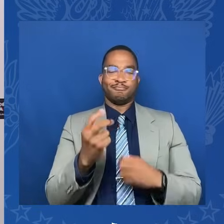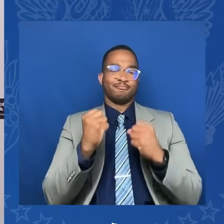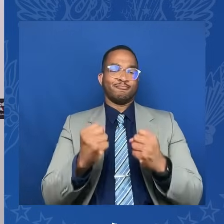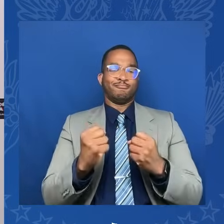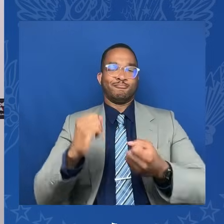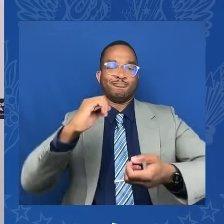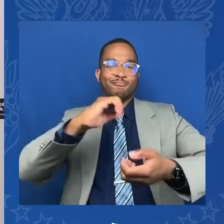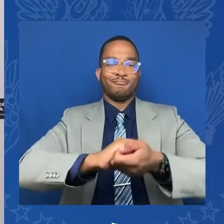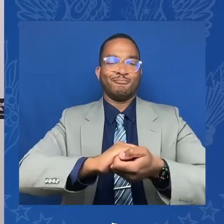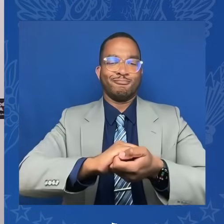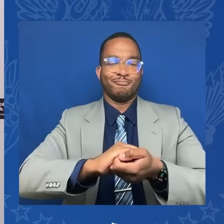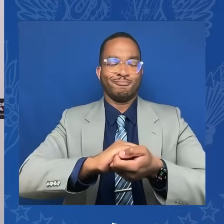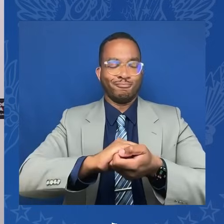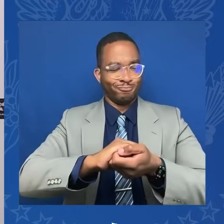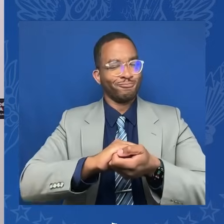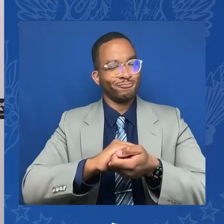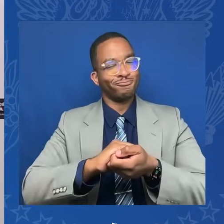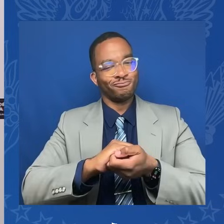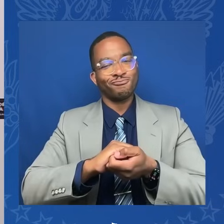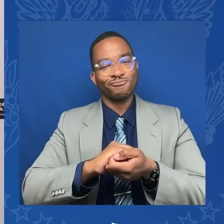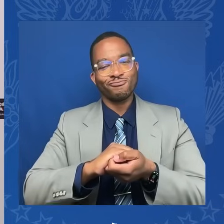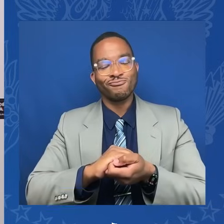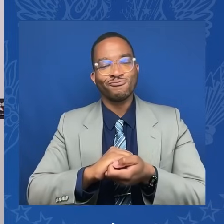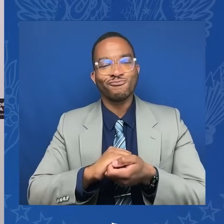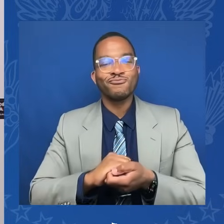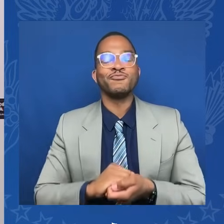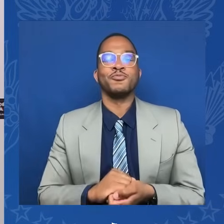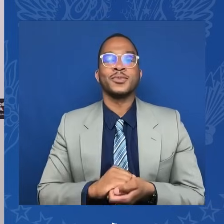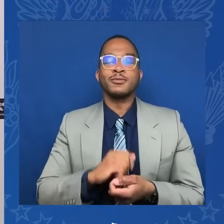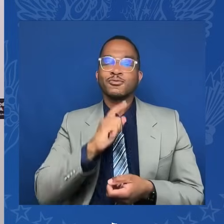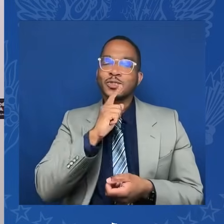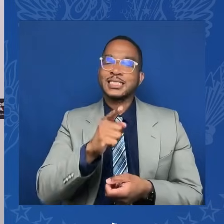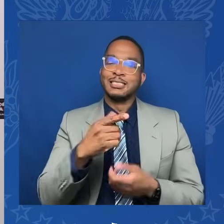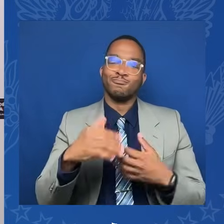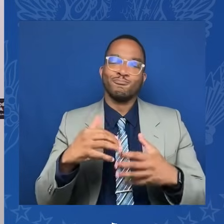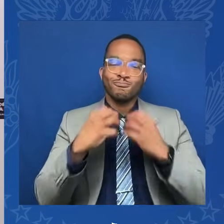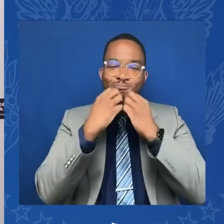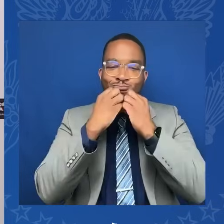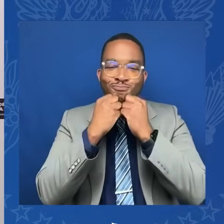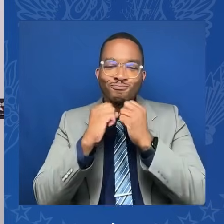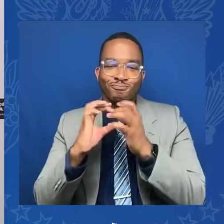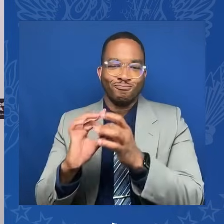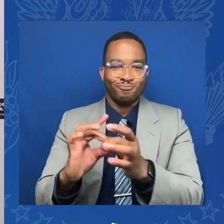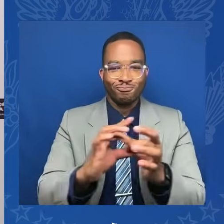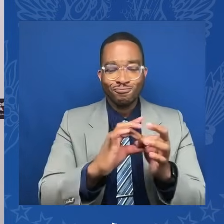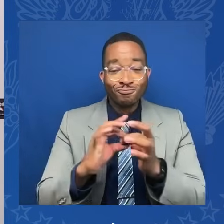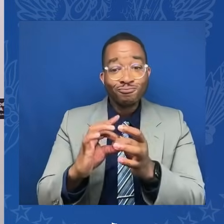This is a unity of blood, shed to address the great challenges of the day,